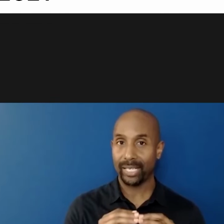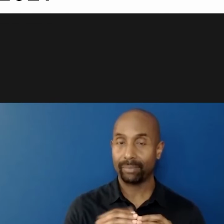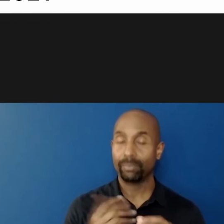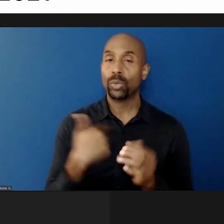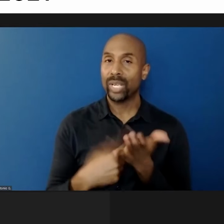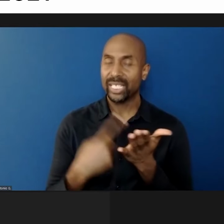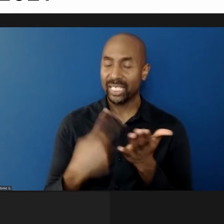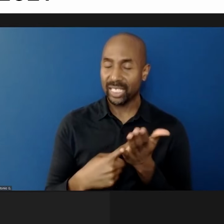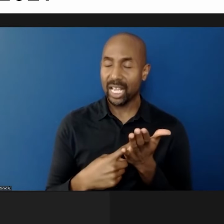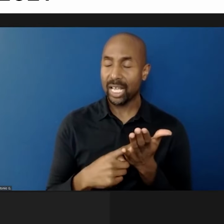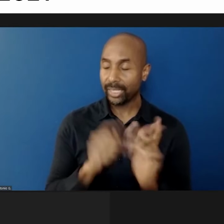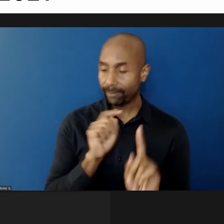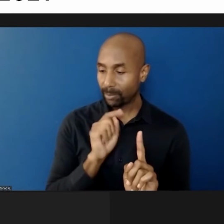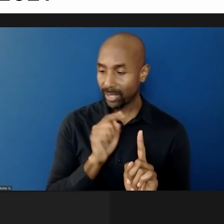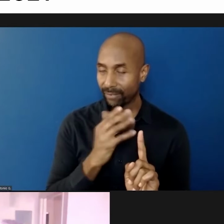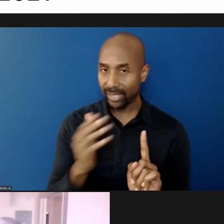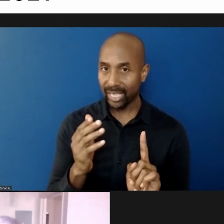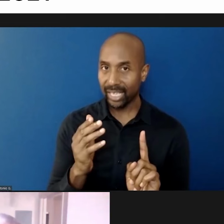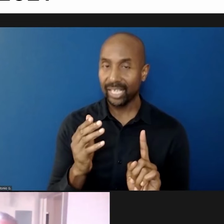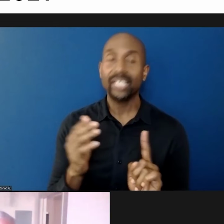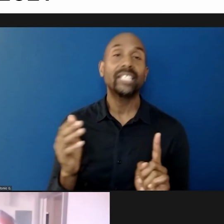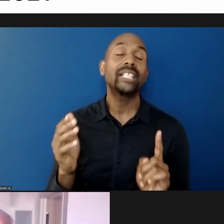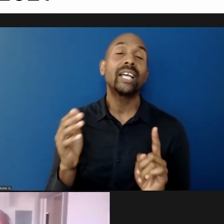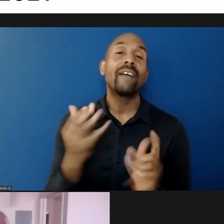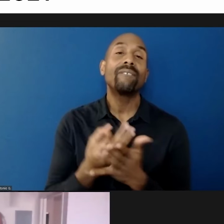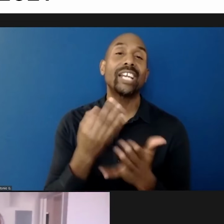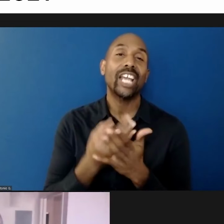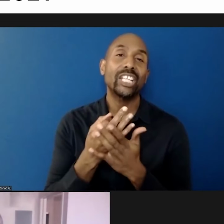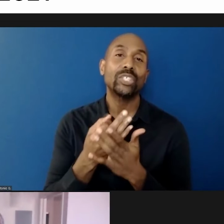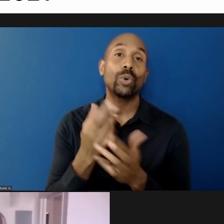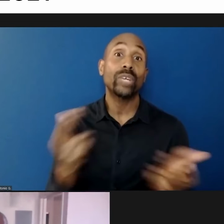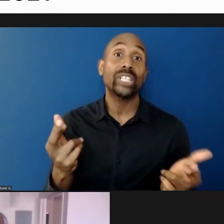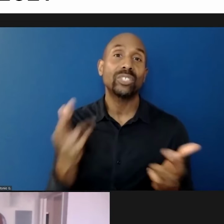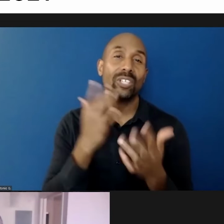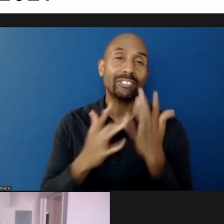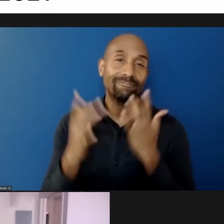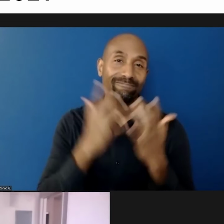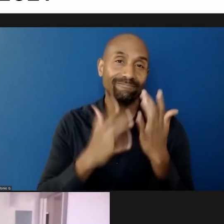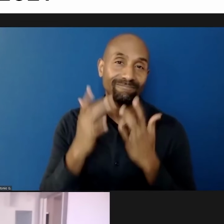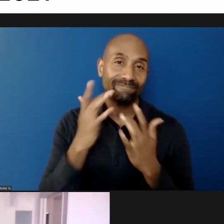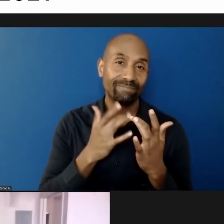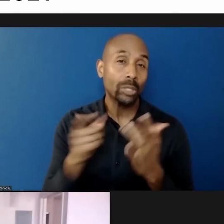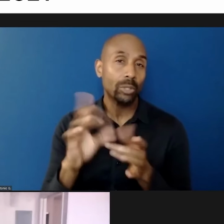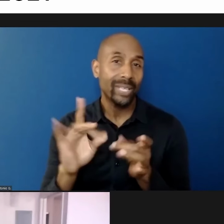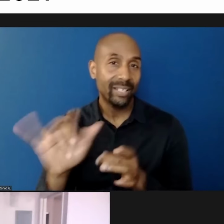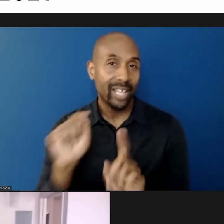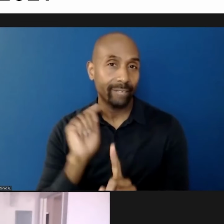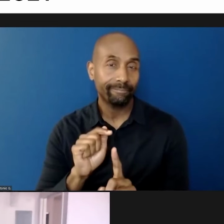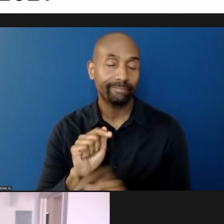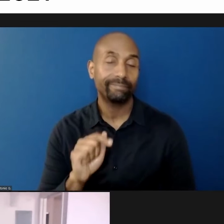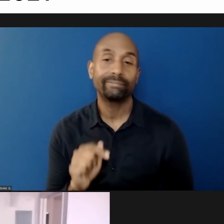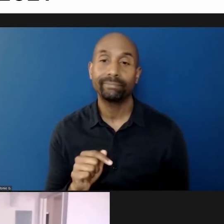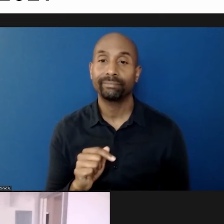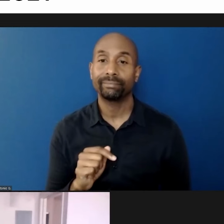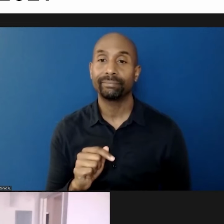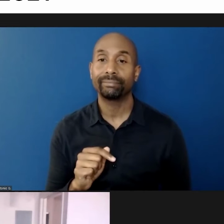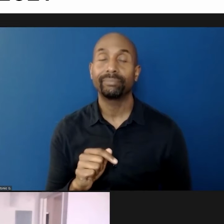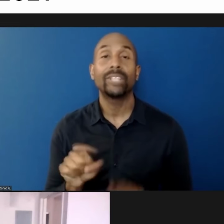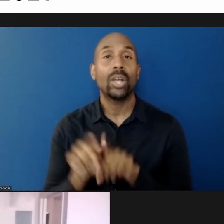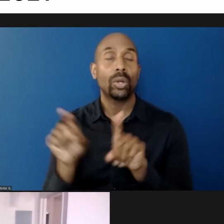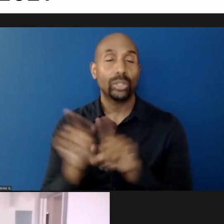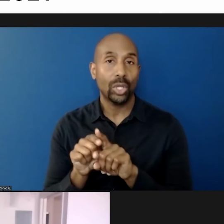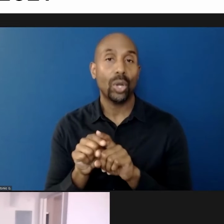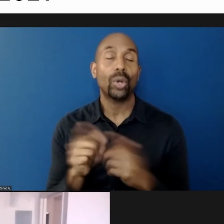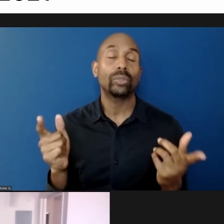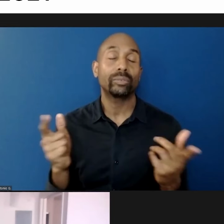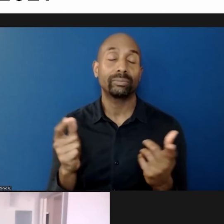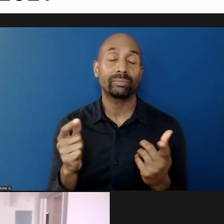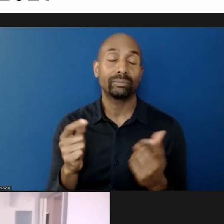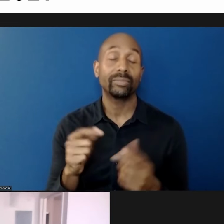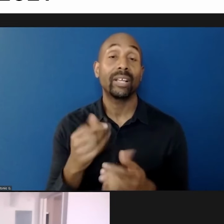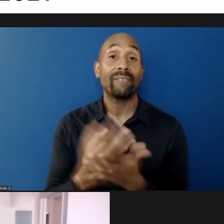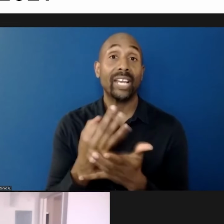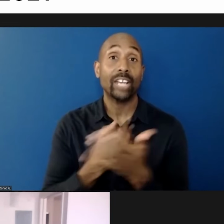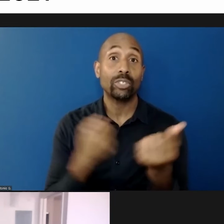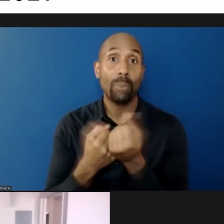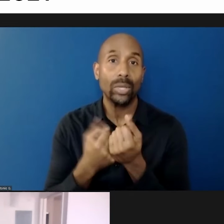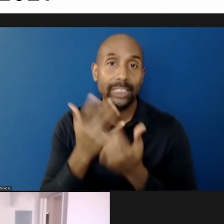the lack of financial resources and lack of financial support for Black disabled leadership